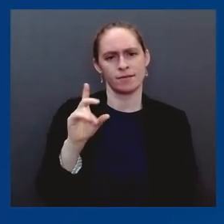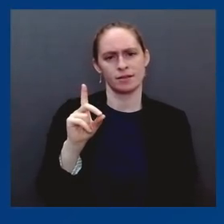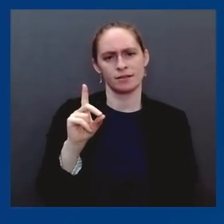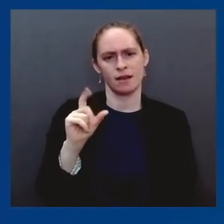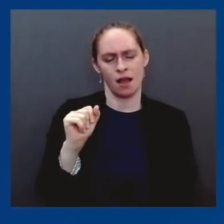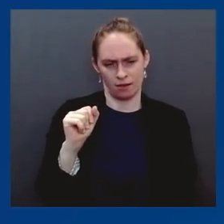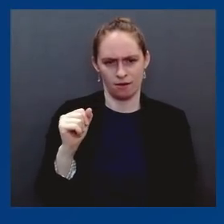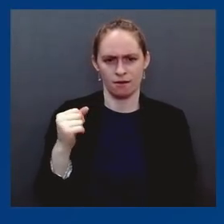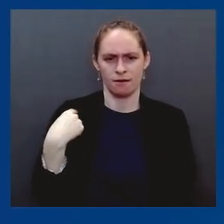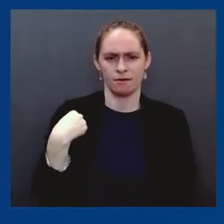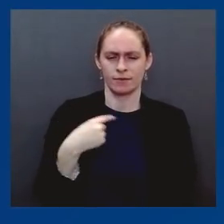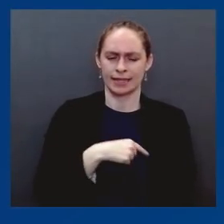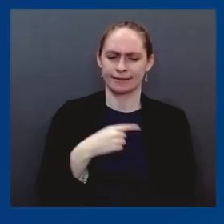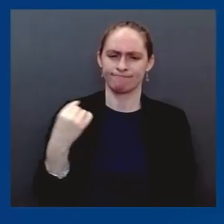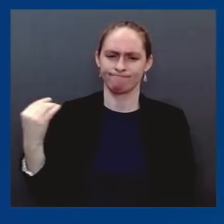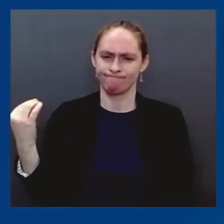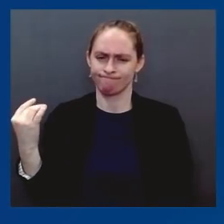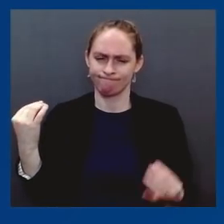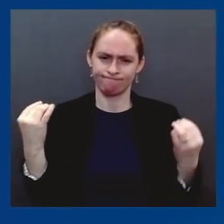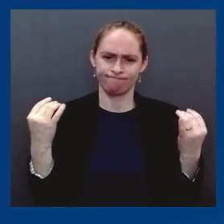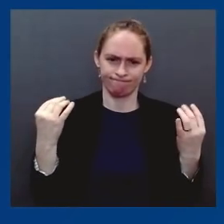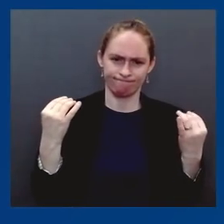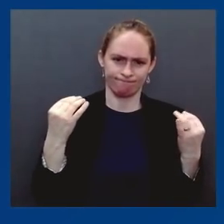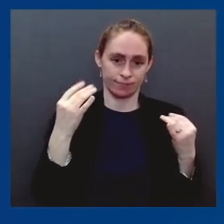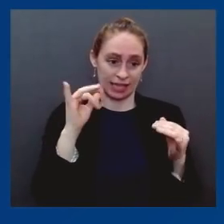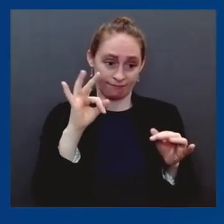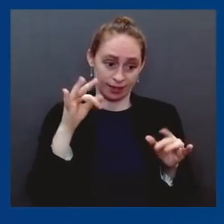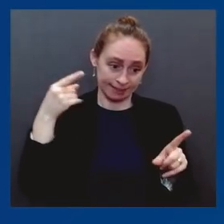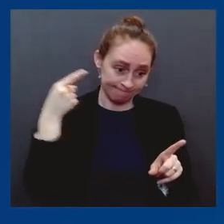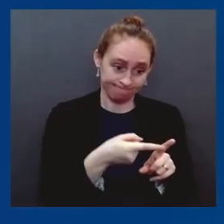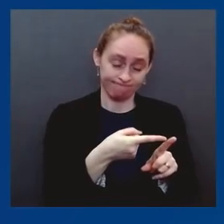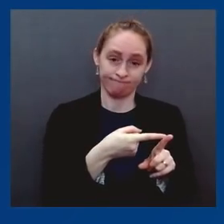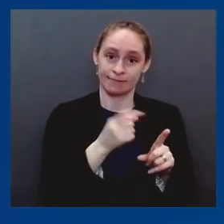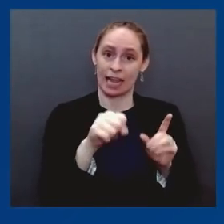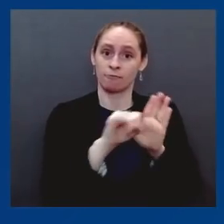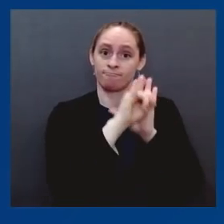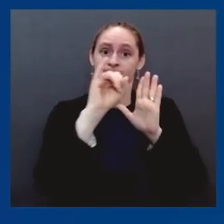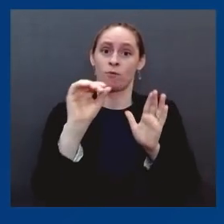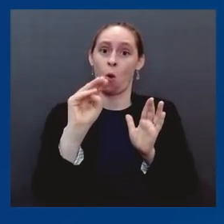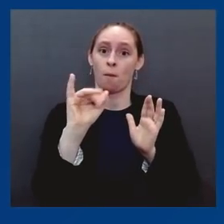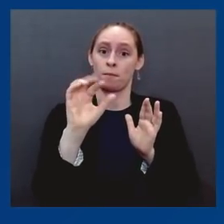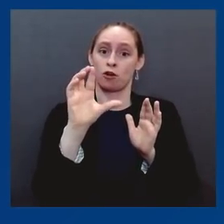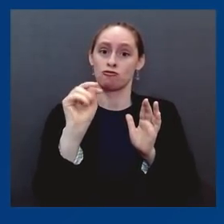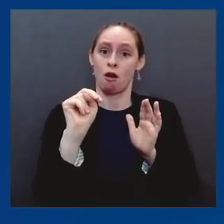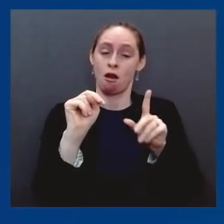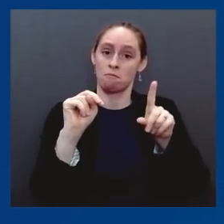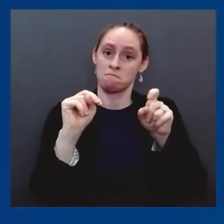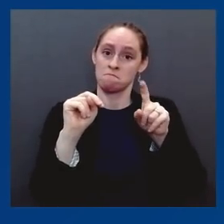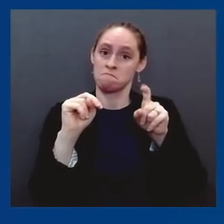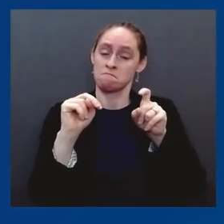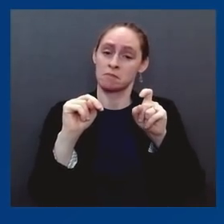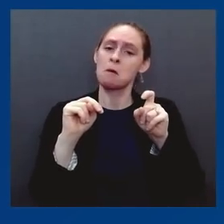there appears to be somewhat of a diminution, not a disappearance, but a diminution of the sensitivity.